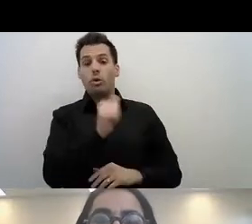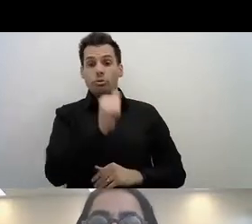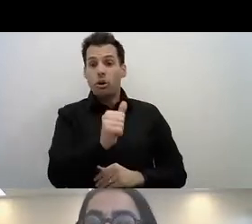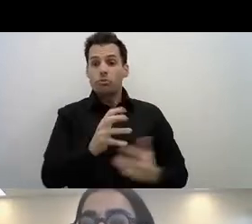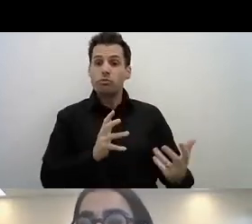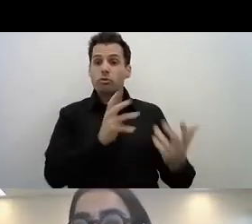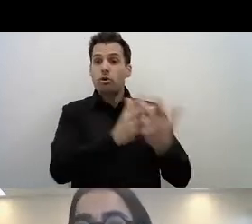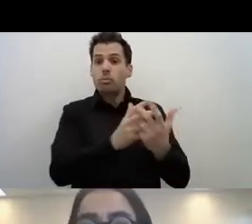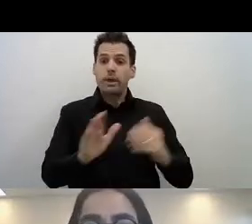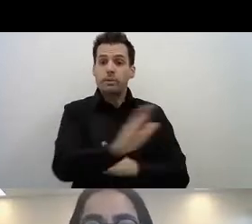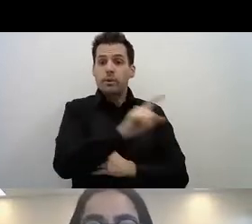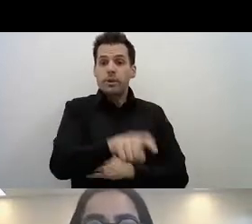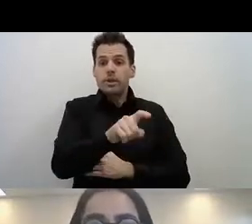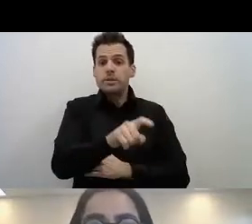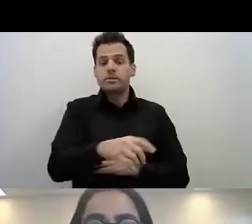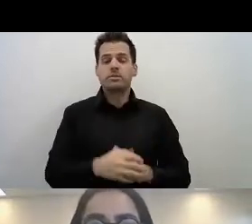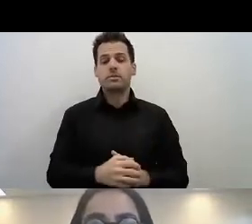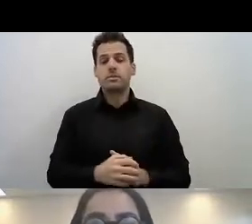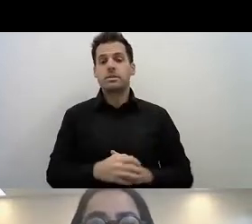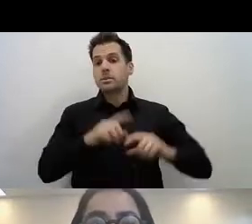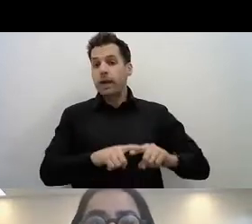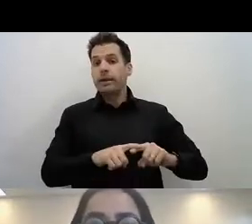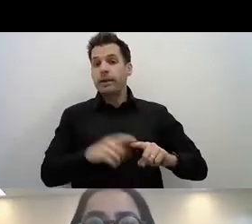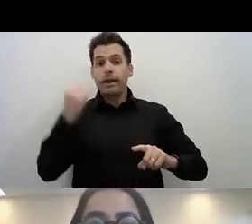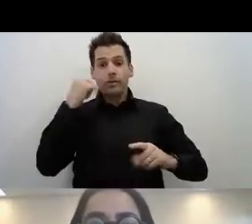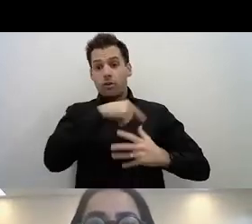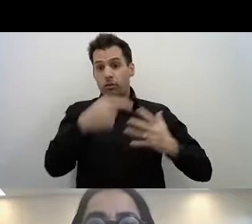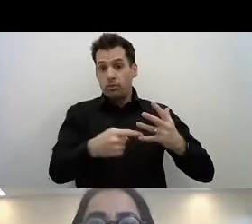where those needs are based on a protected characteristic what that really is all about